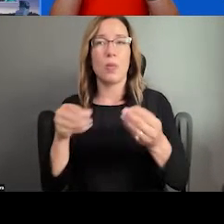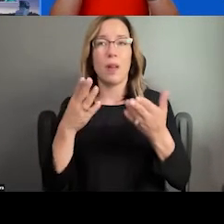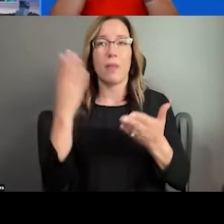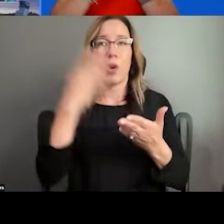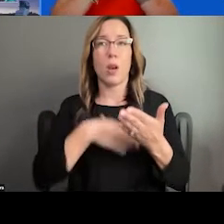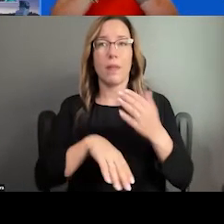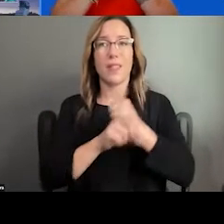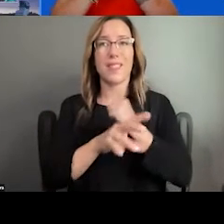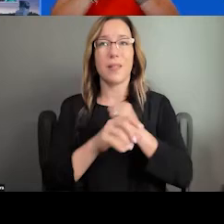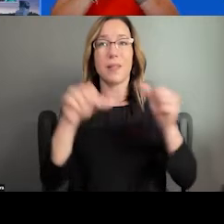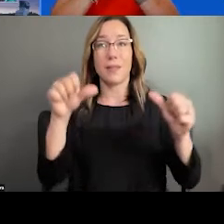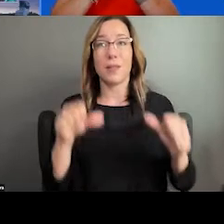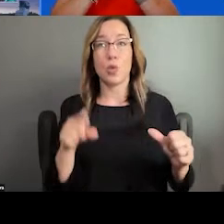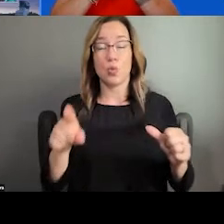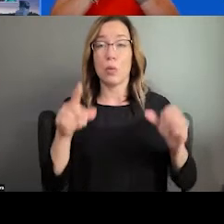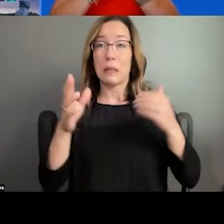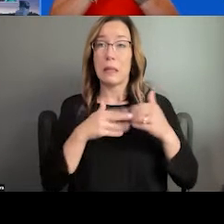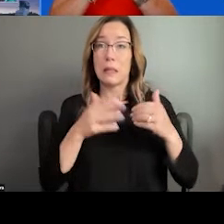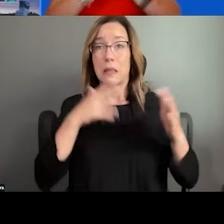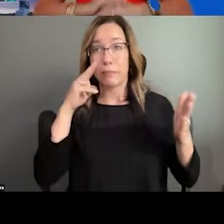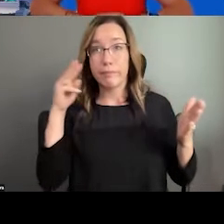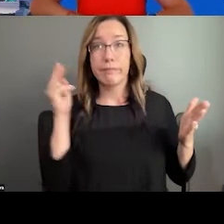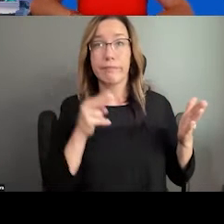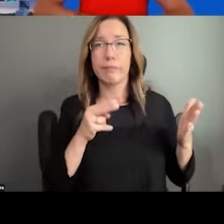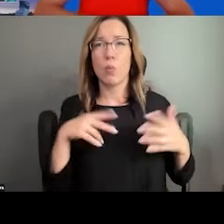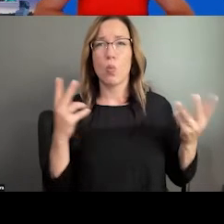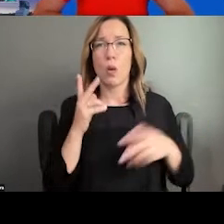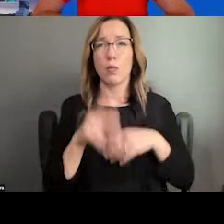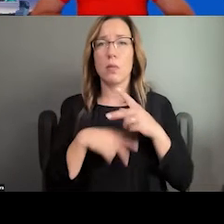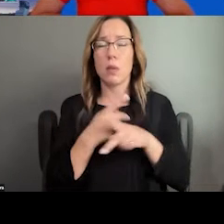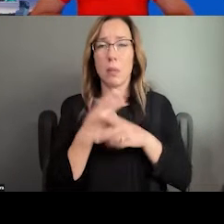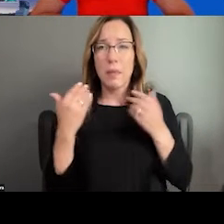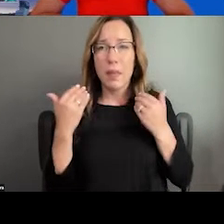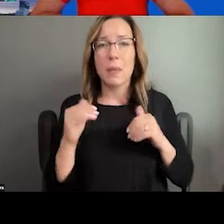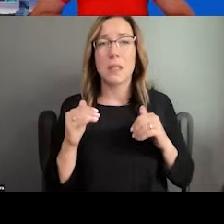easily able to see what kind of limitations may be in